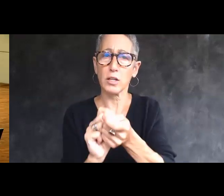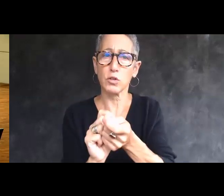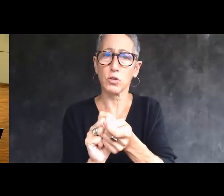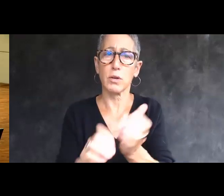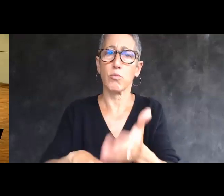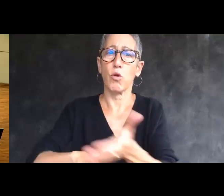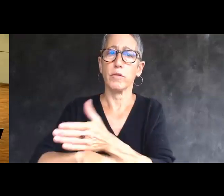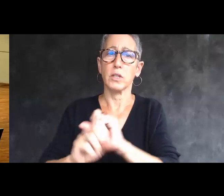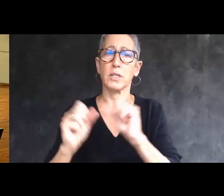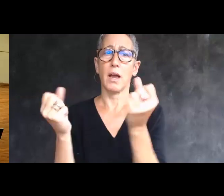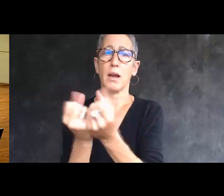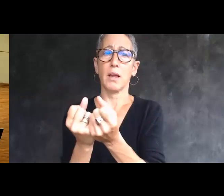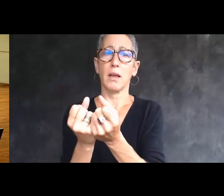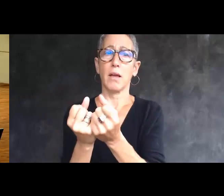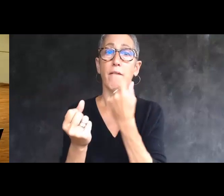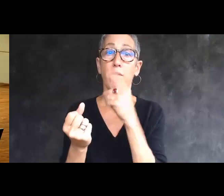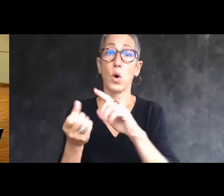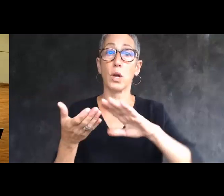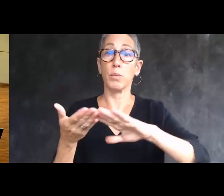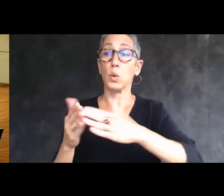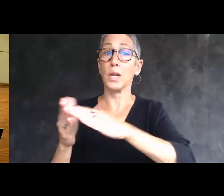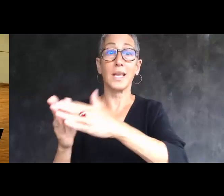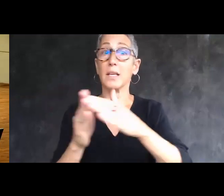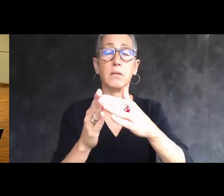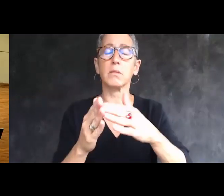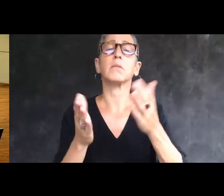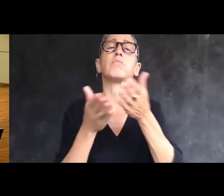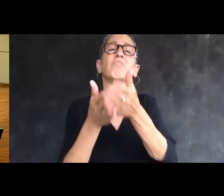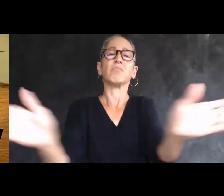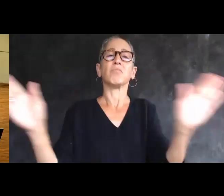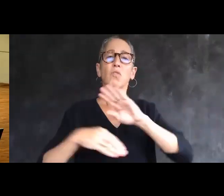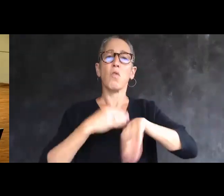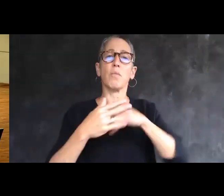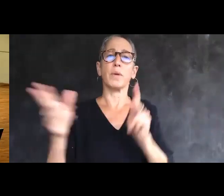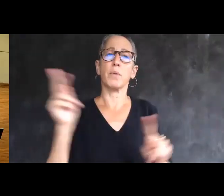individual communities, but a better, broader life across all of our societies. So thank you so much.